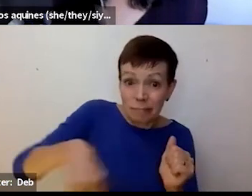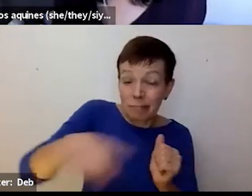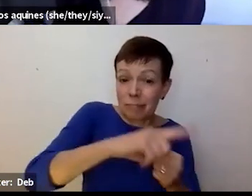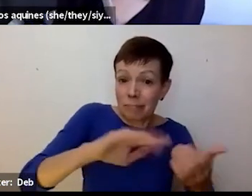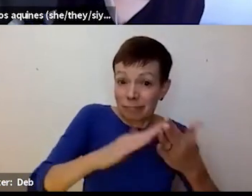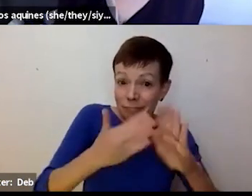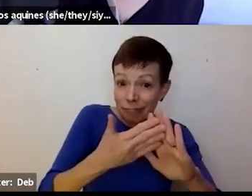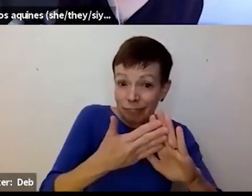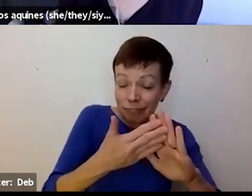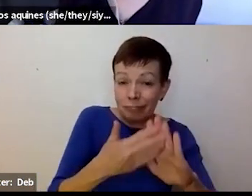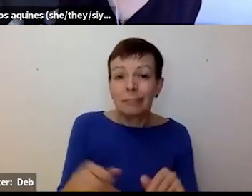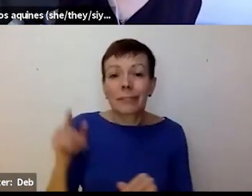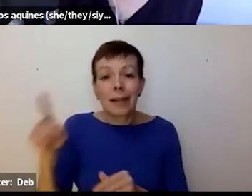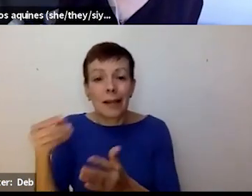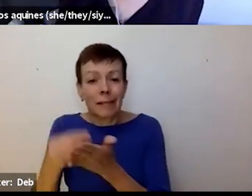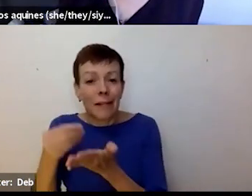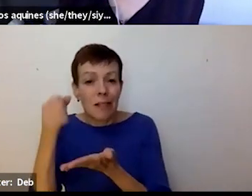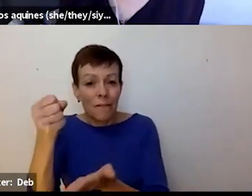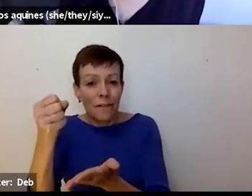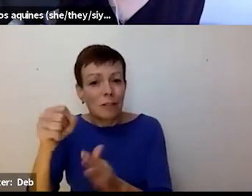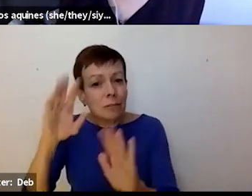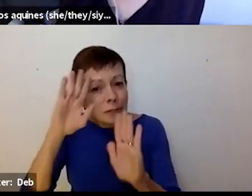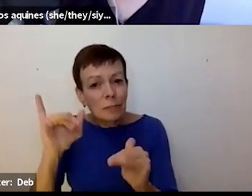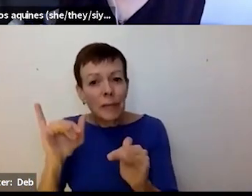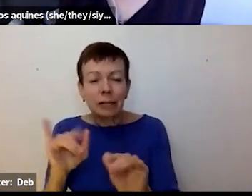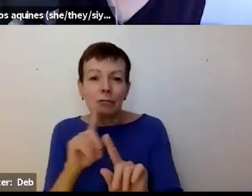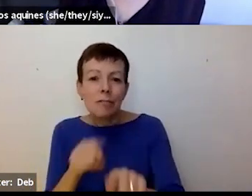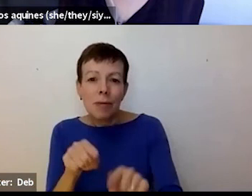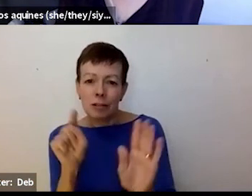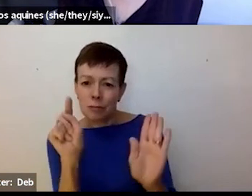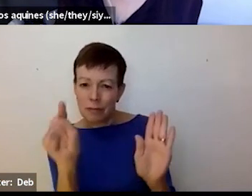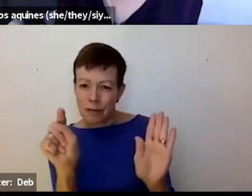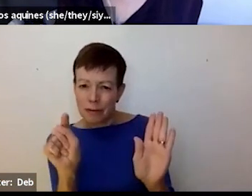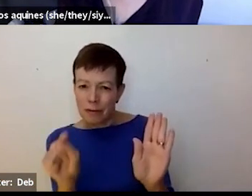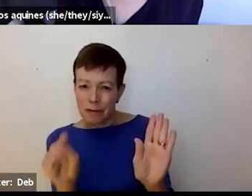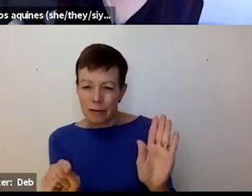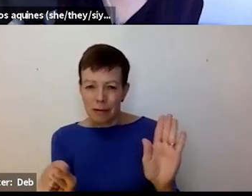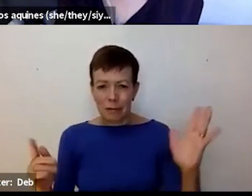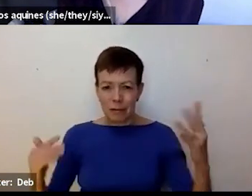that a project is looking for. And so, we needed to kind of thread and navigate through that.